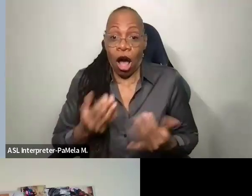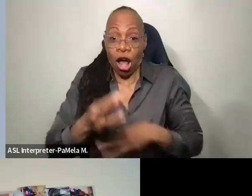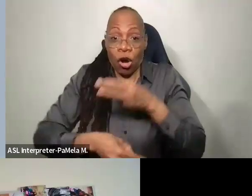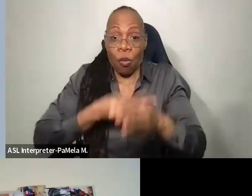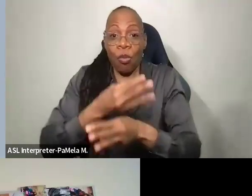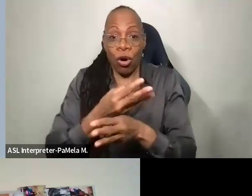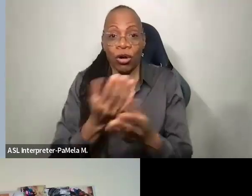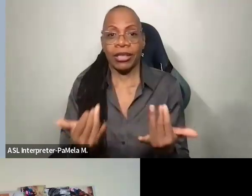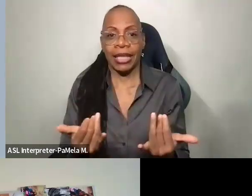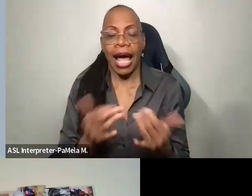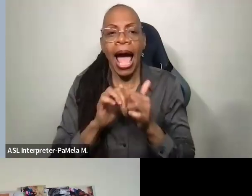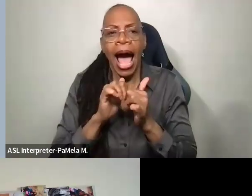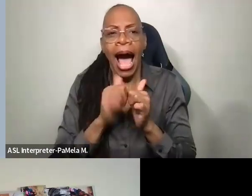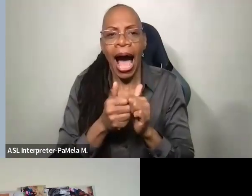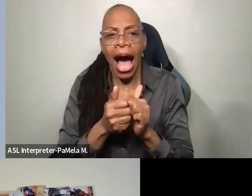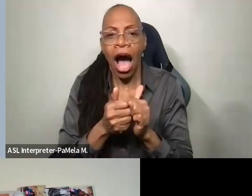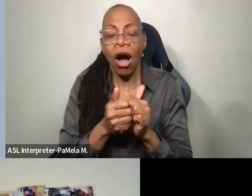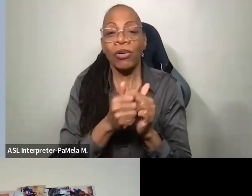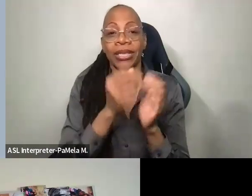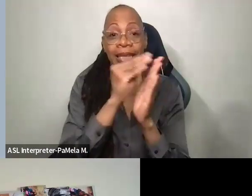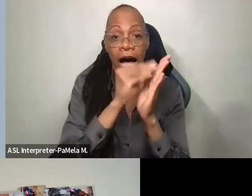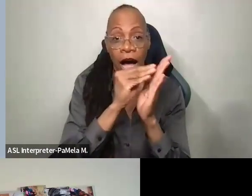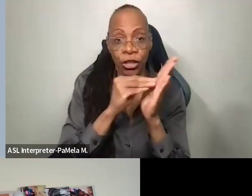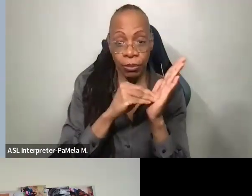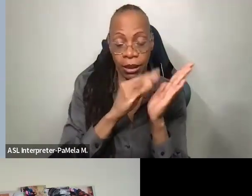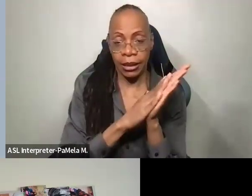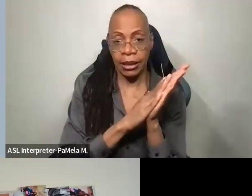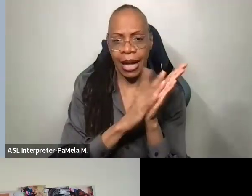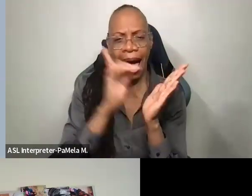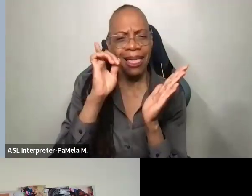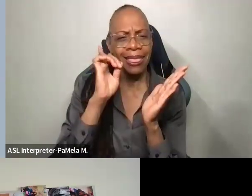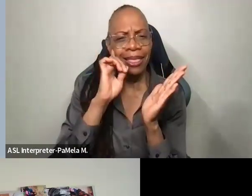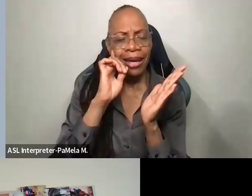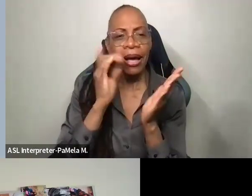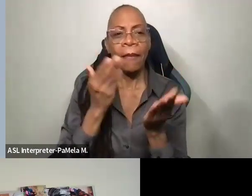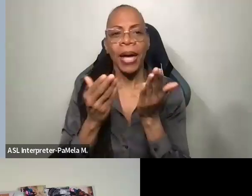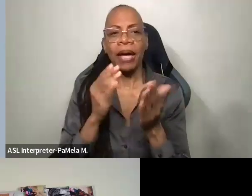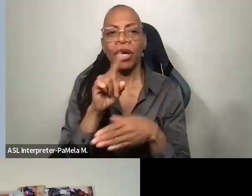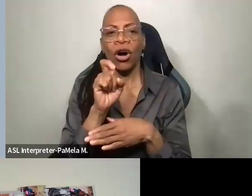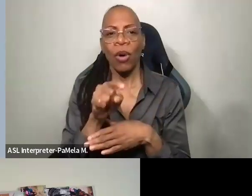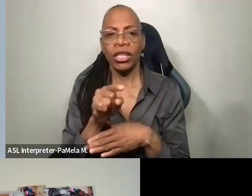You know, how that gets documented, I think, is maybe a question that I would want to clarify.